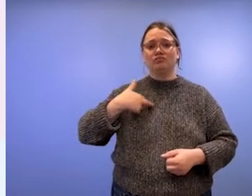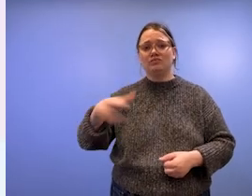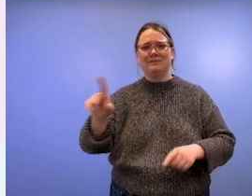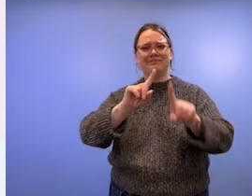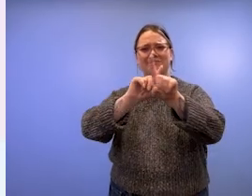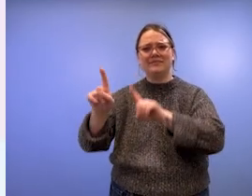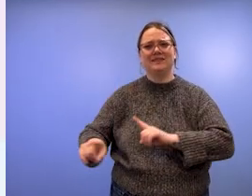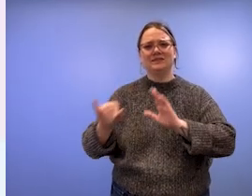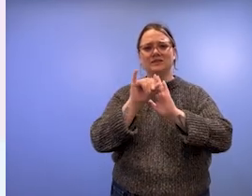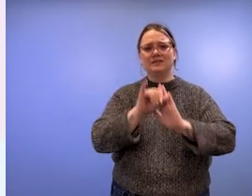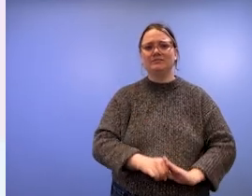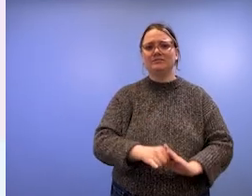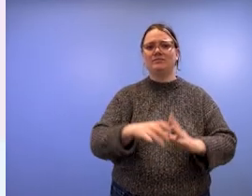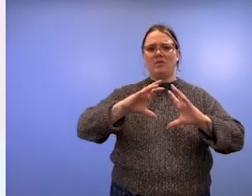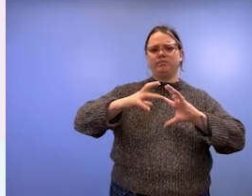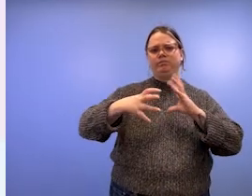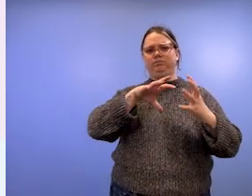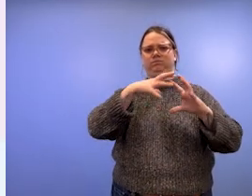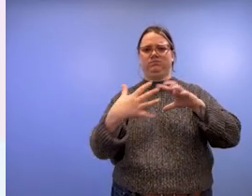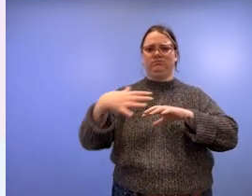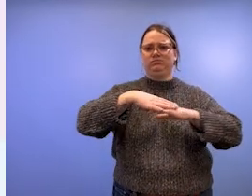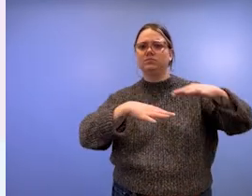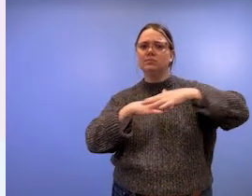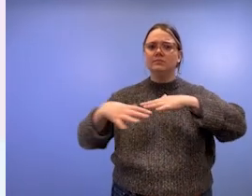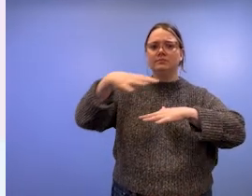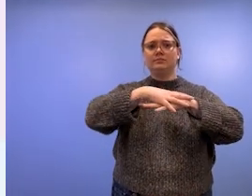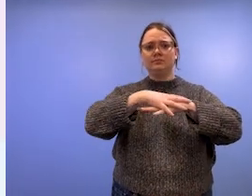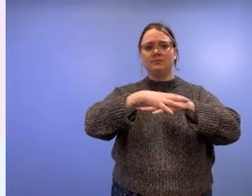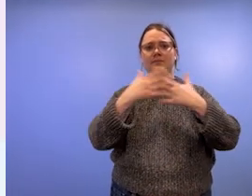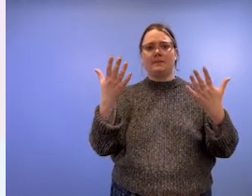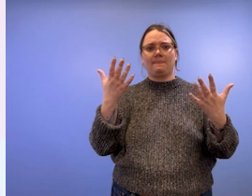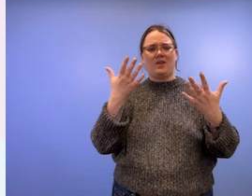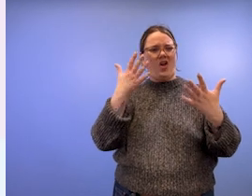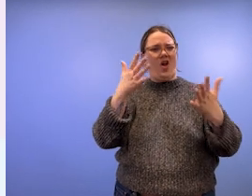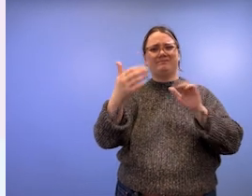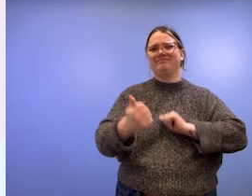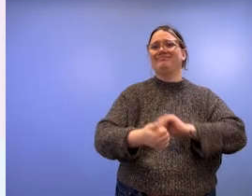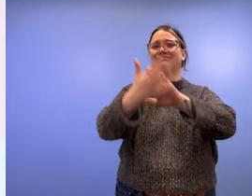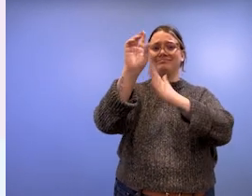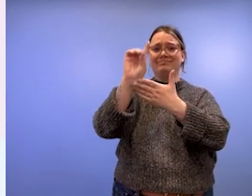So this is intersectionality is the overlapping of identities that already face discrimination